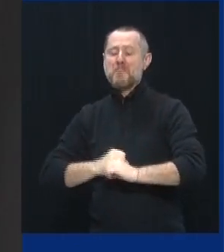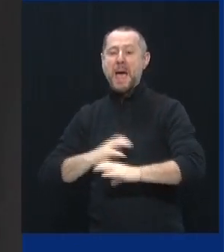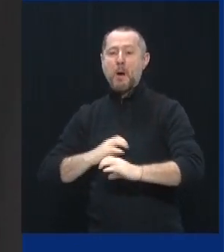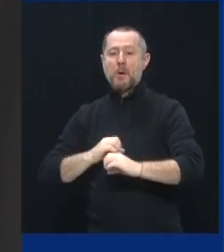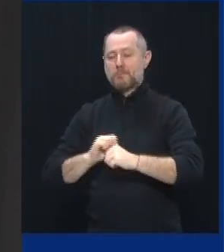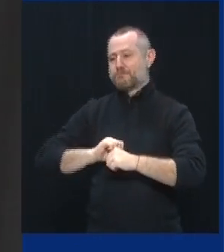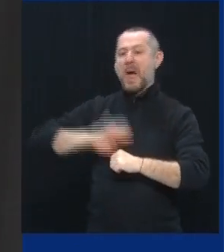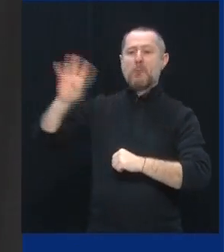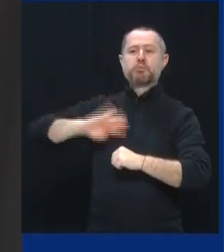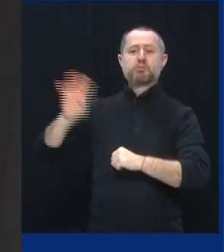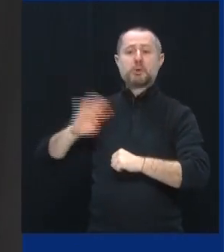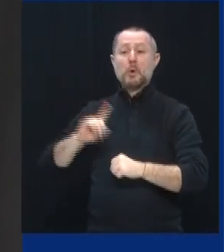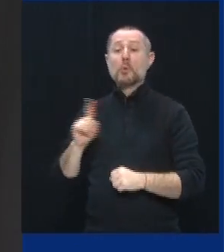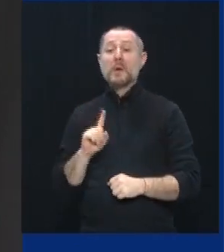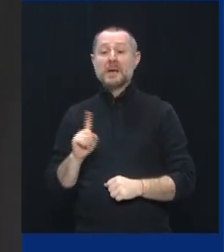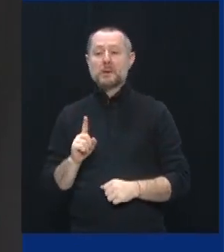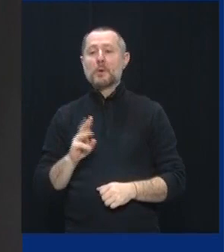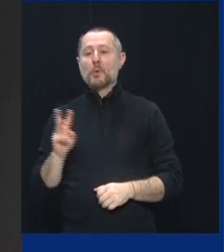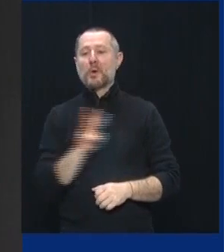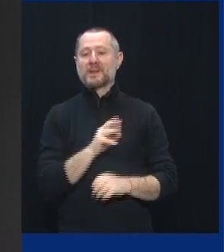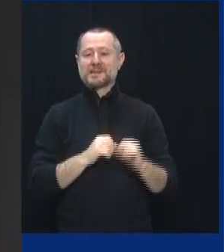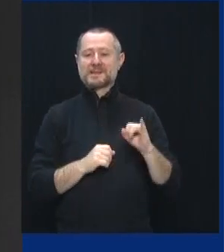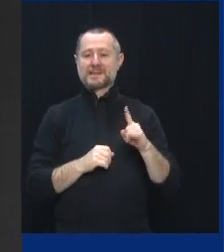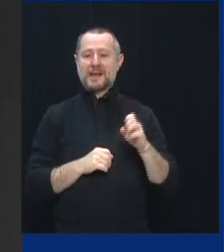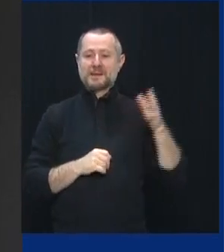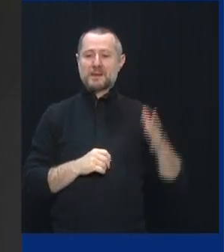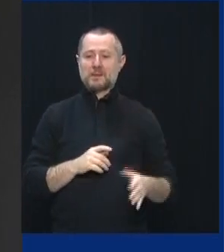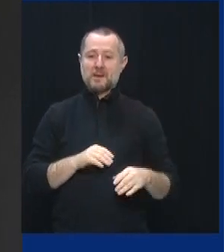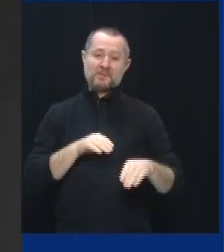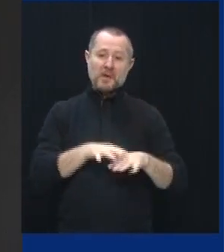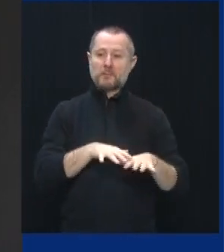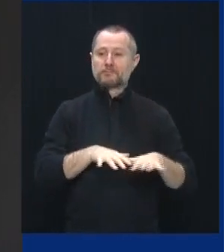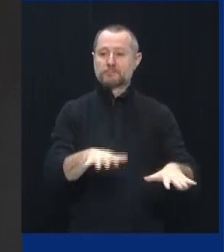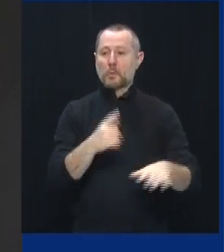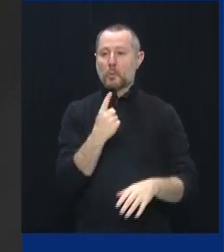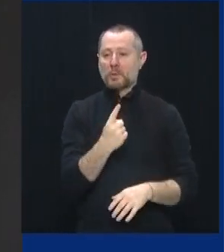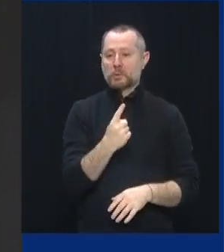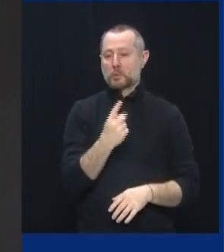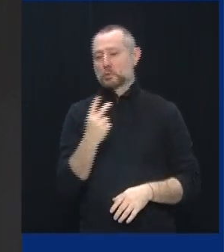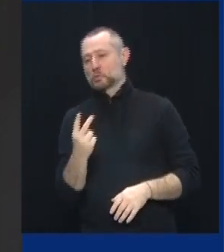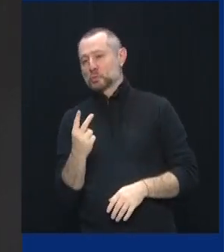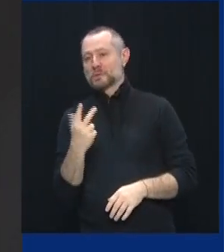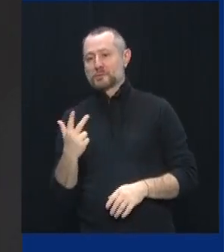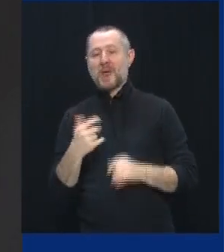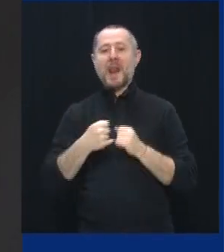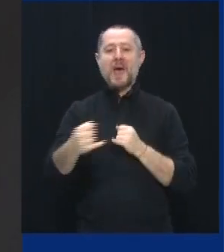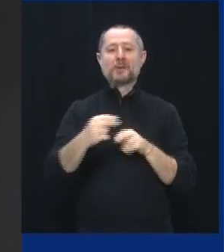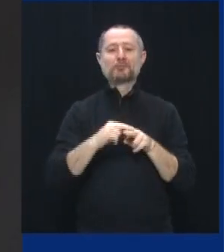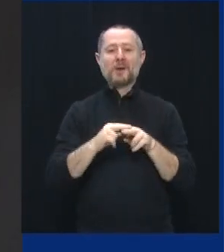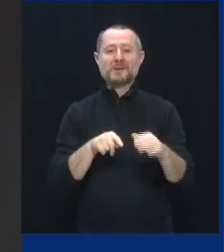EARLIER THIS MORNING THERE WAS A WATER MAIN BREAK AT 96th STREET ON THE WEST SIDE WHICH